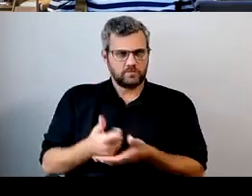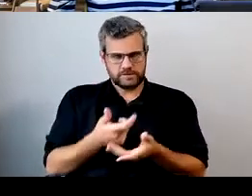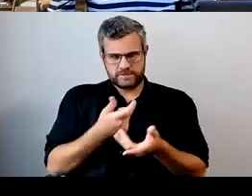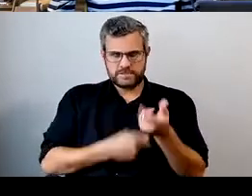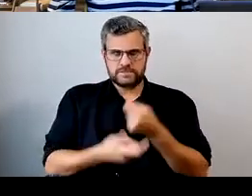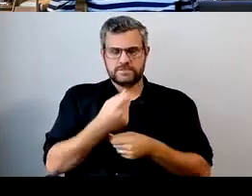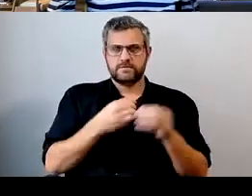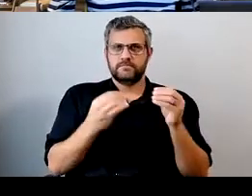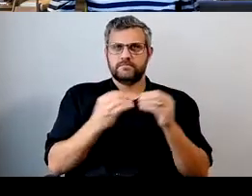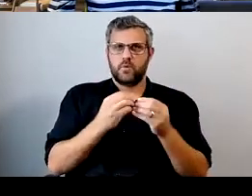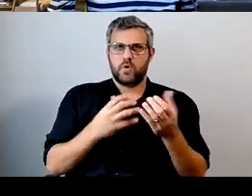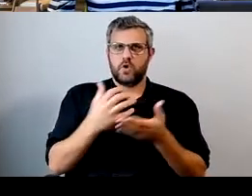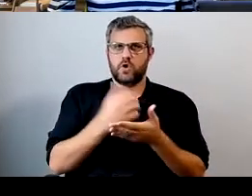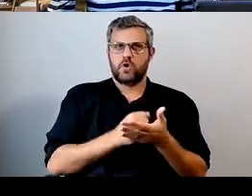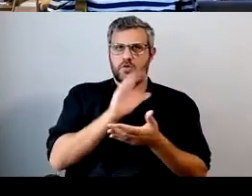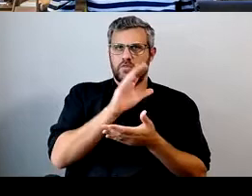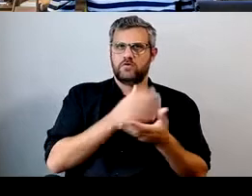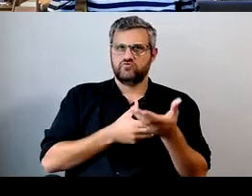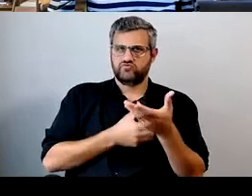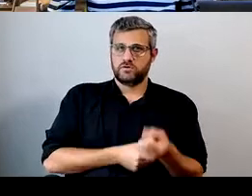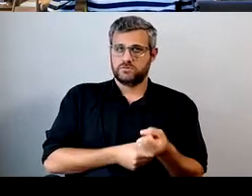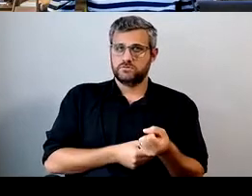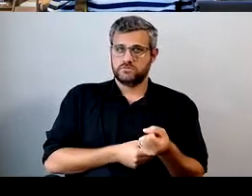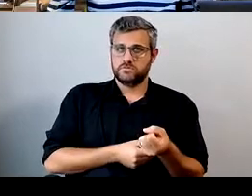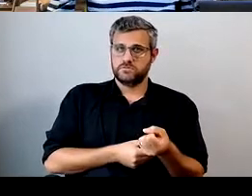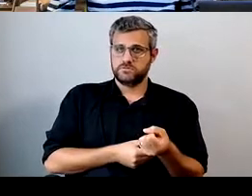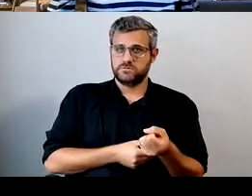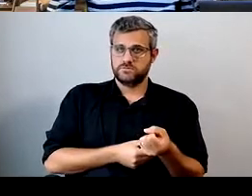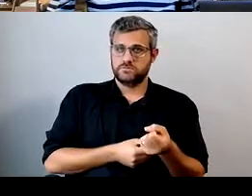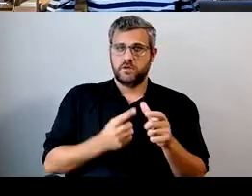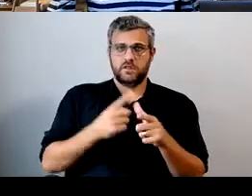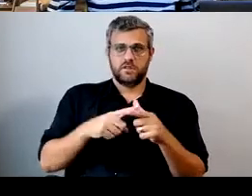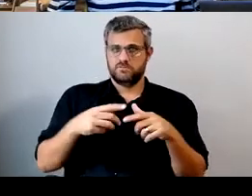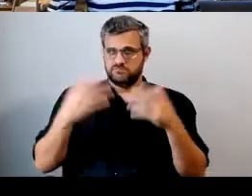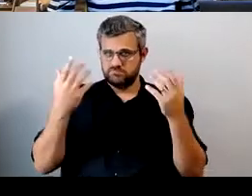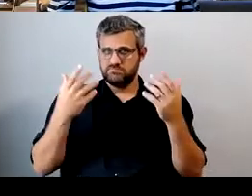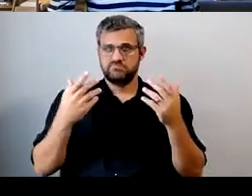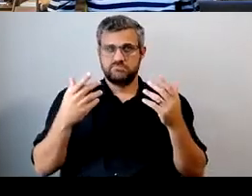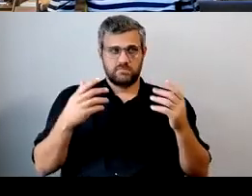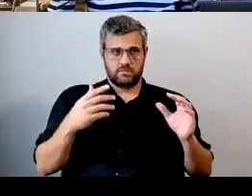you can kind of earn their trust in some way. And then sort of bridge that into a more developed relationship